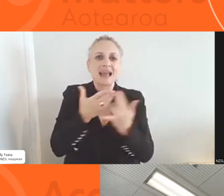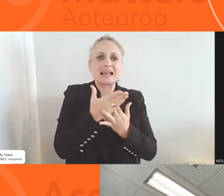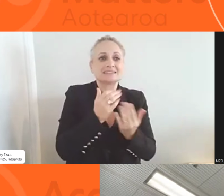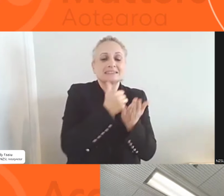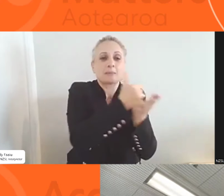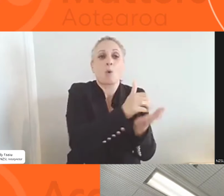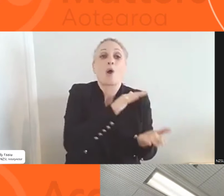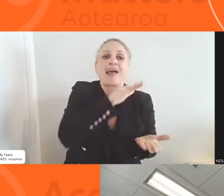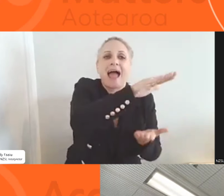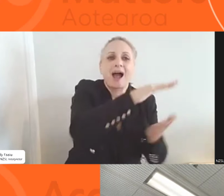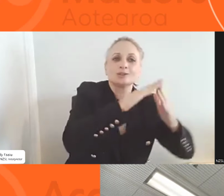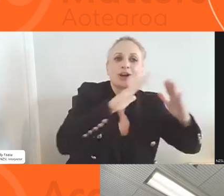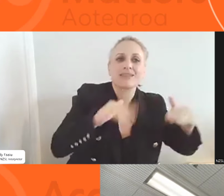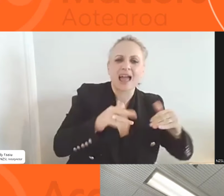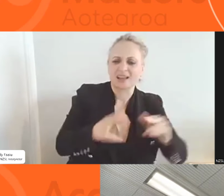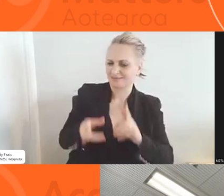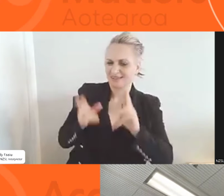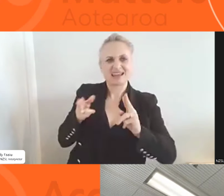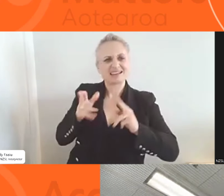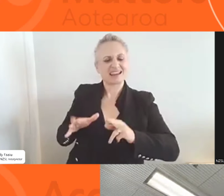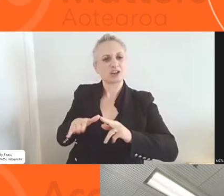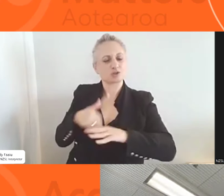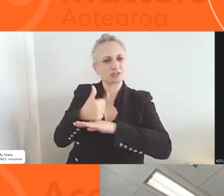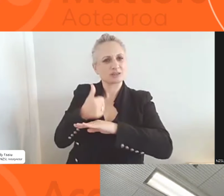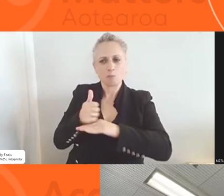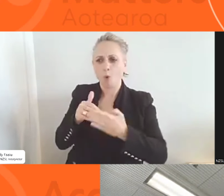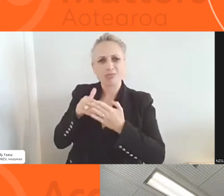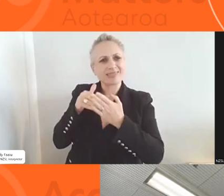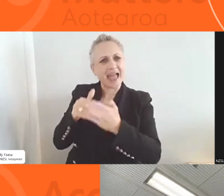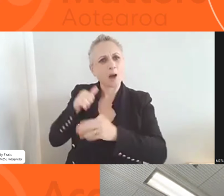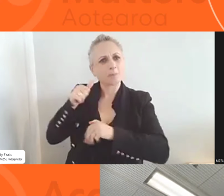in a way that helps each generation reduces the risk of violence, the